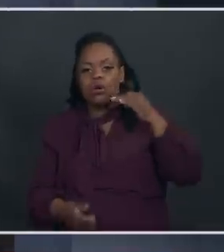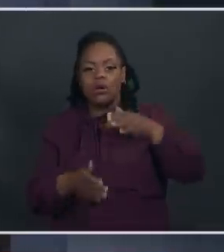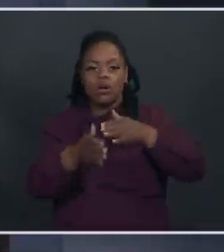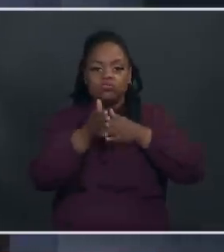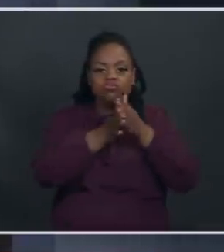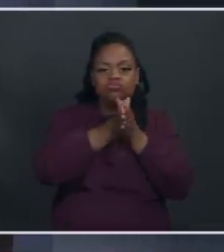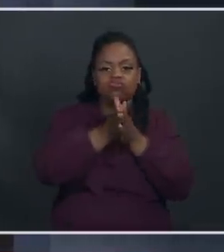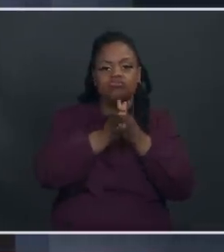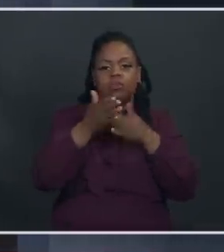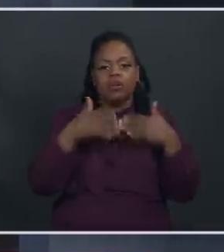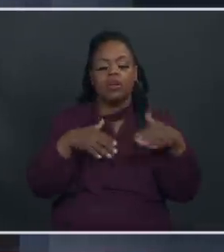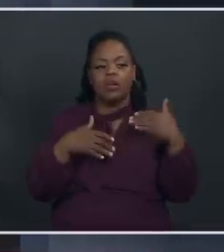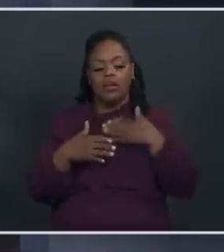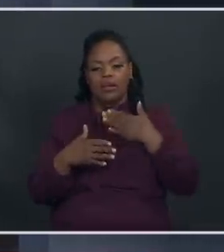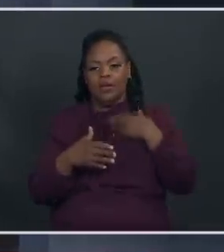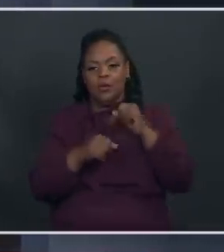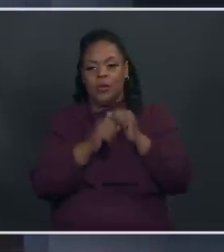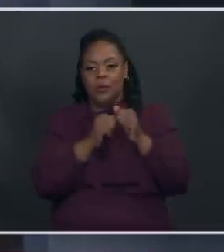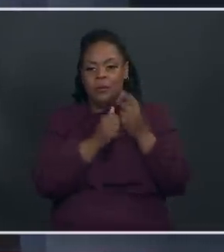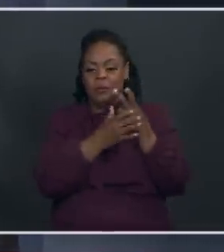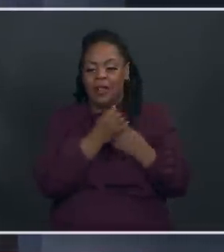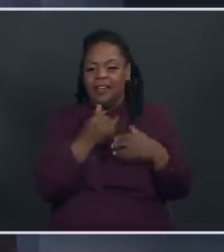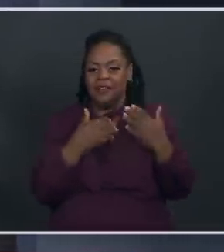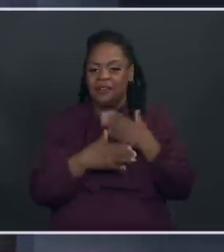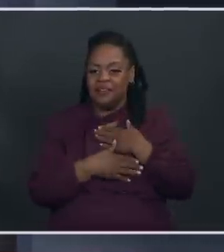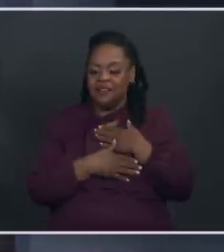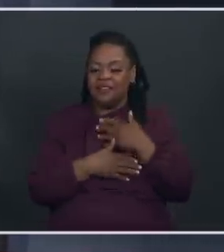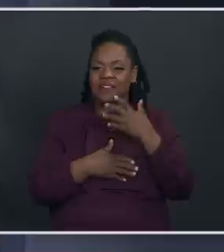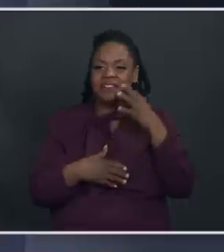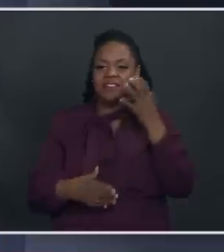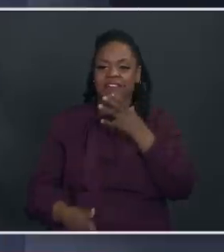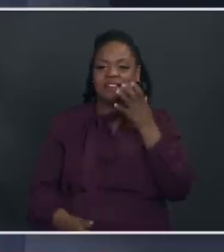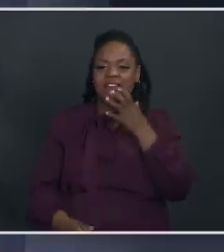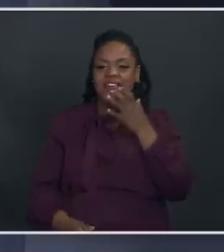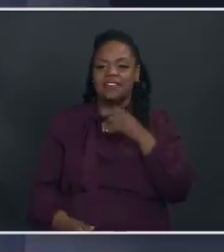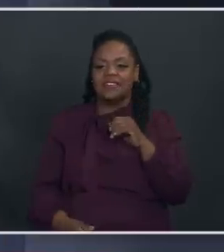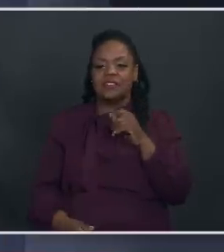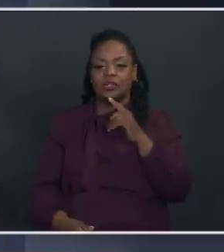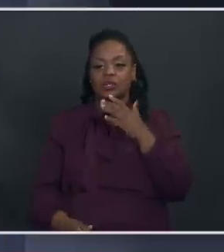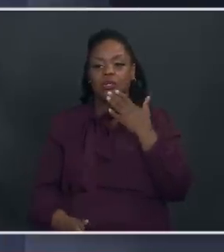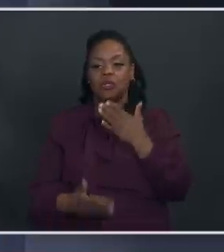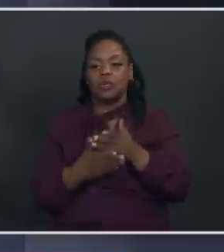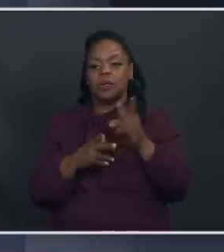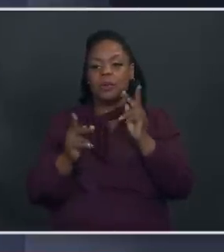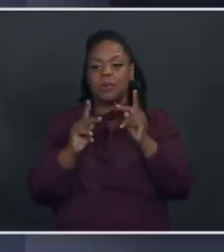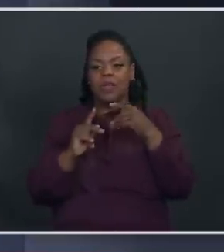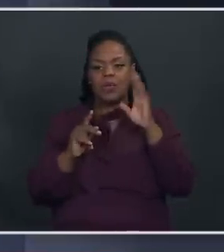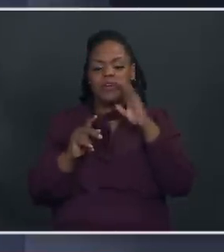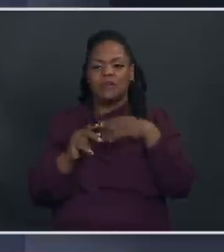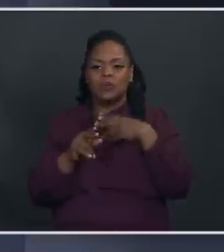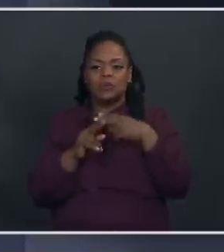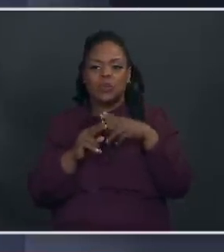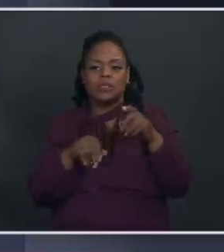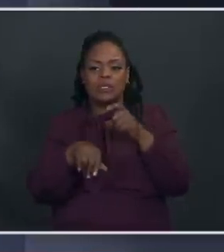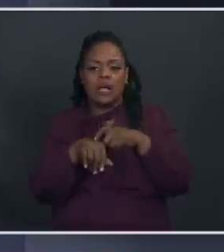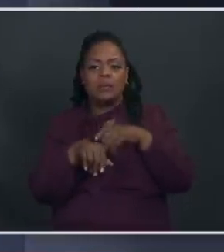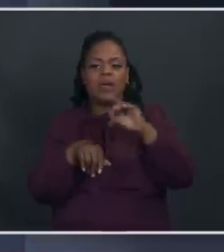So the crisis is in good hands. I know we have a short period of time here, but I just wanted to provide an update on a question